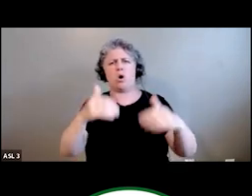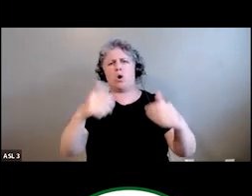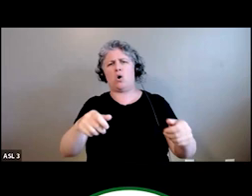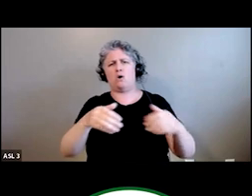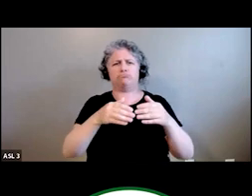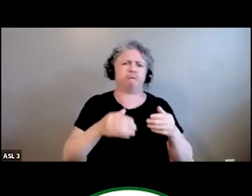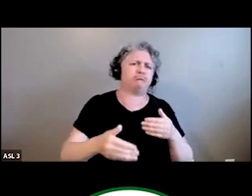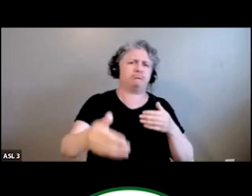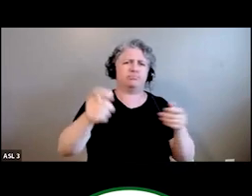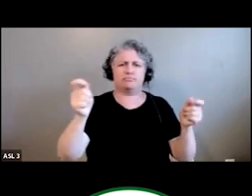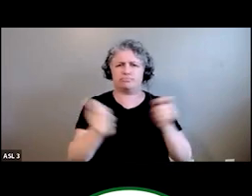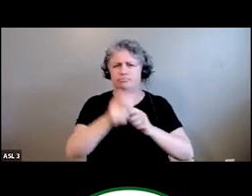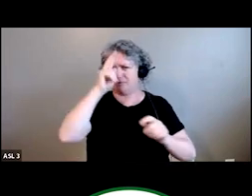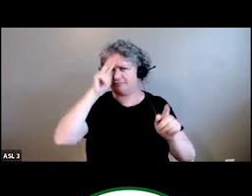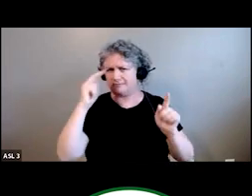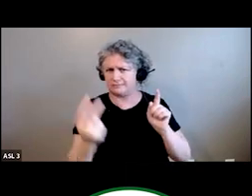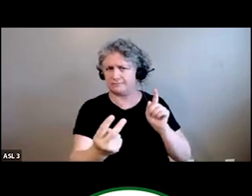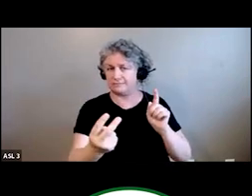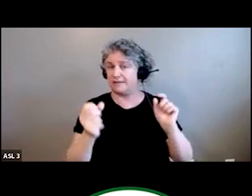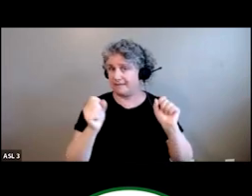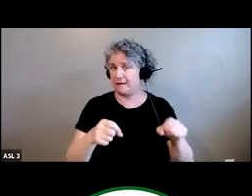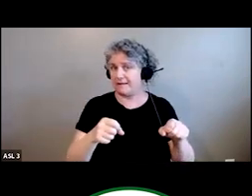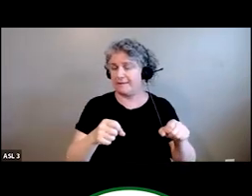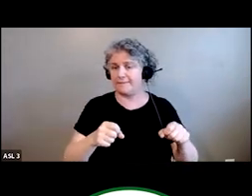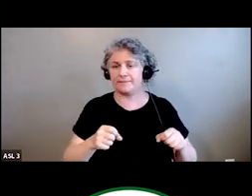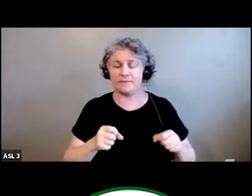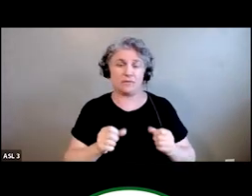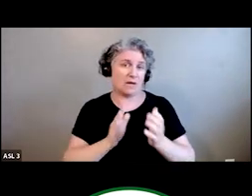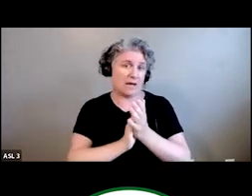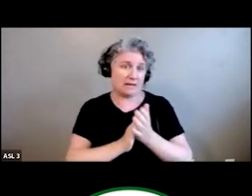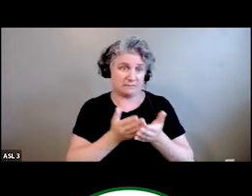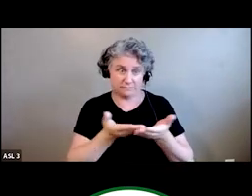For the communities that you all live in. How do you feel we can each make a difference?